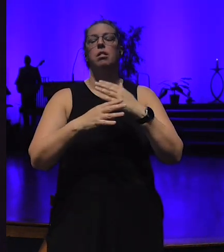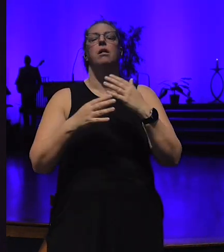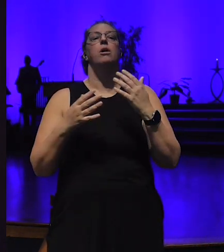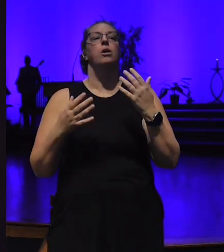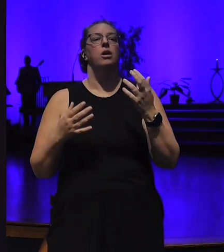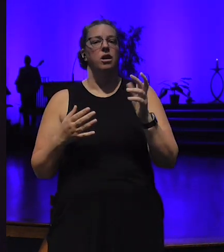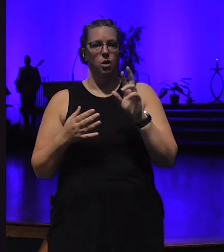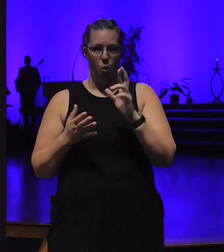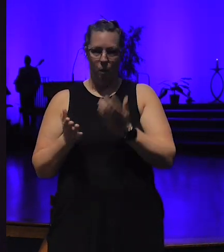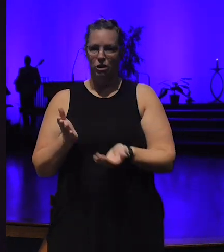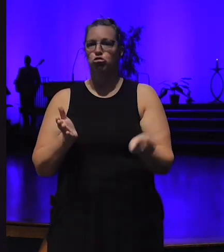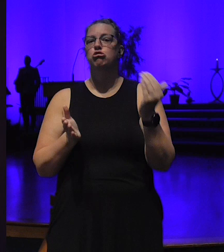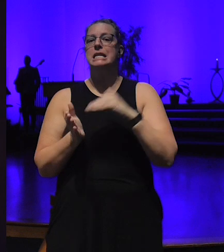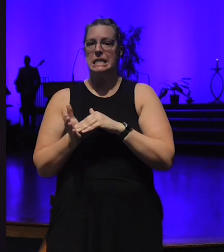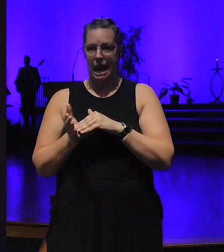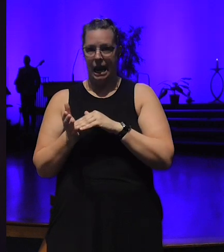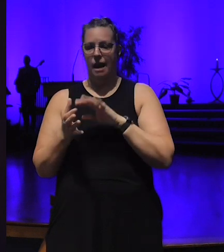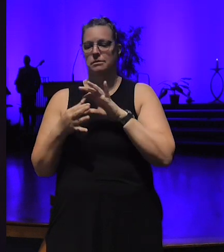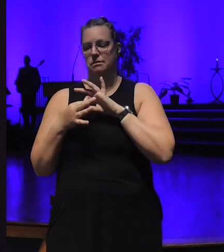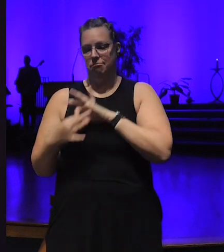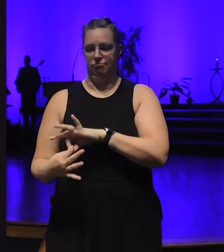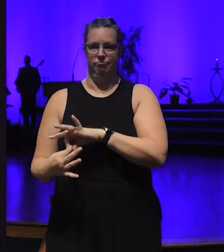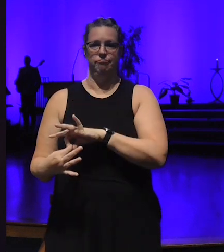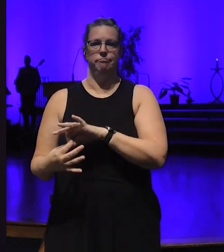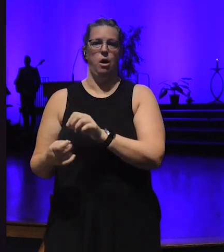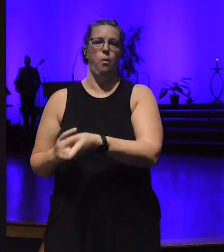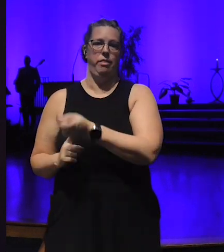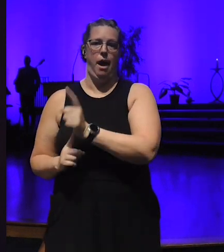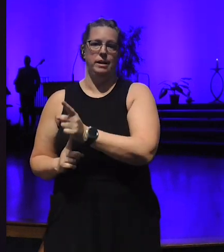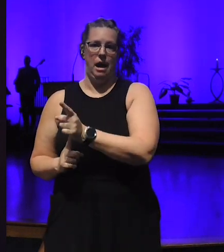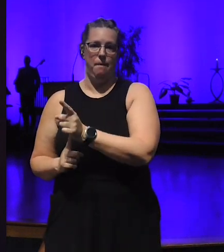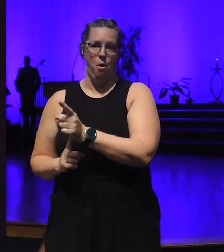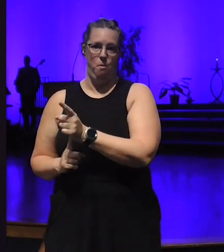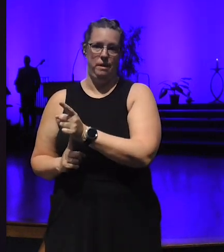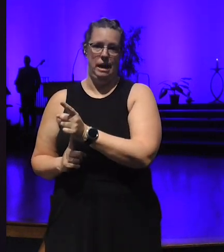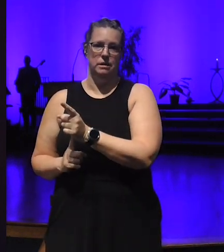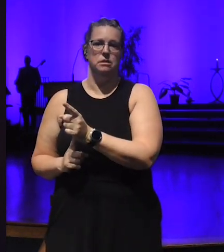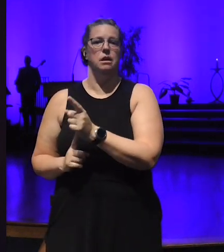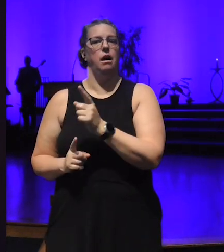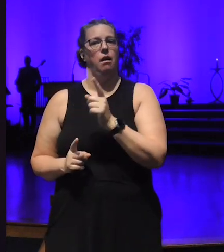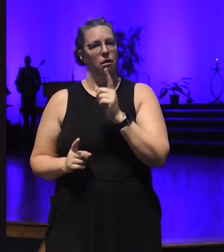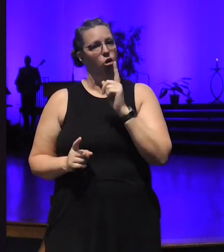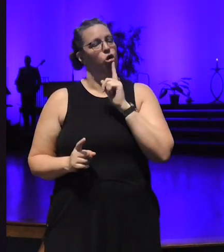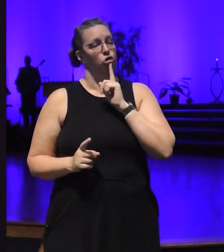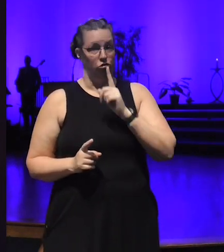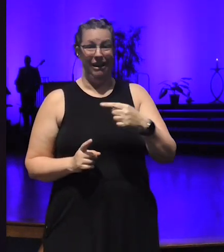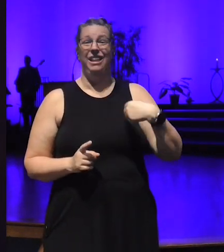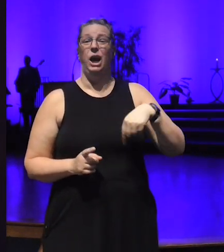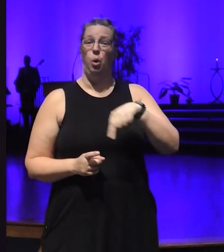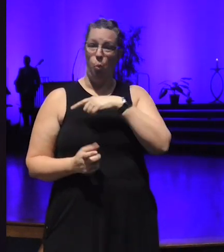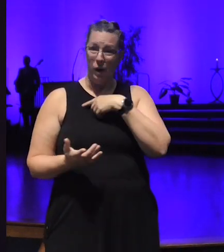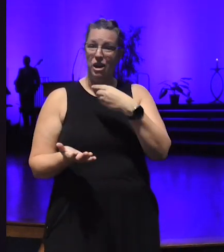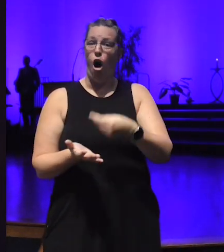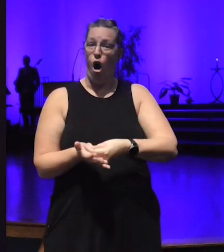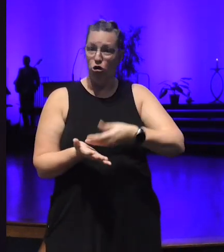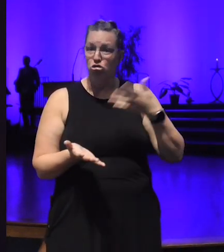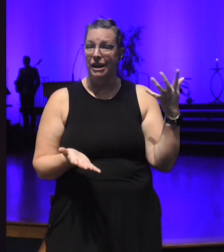with this now moment in a way that reveals to us just how very Rich we are that reveals to